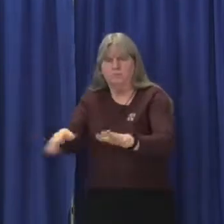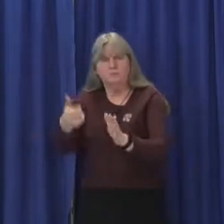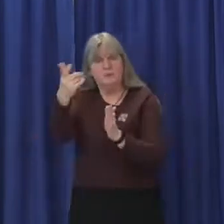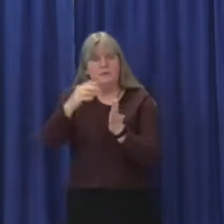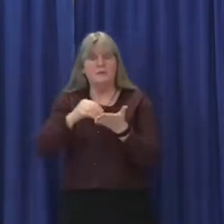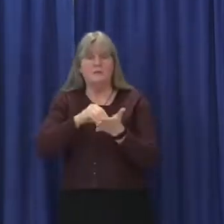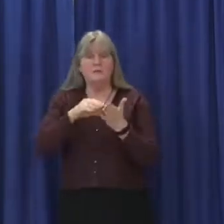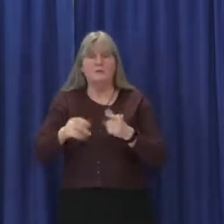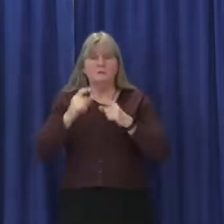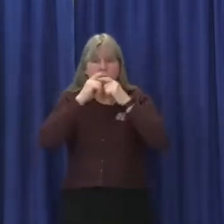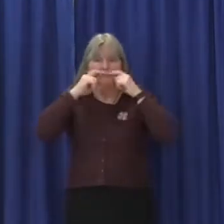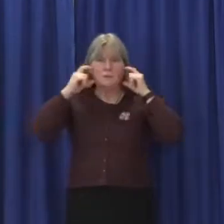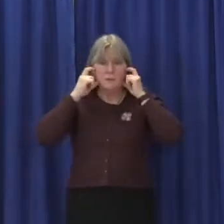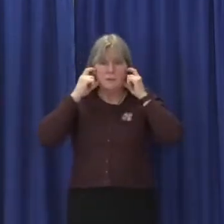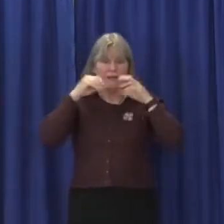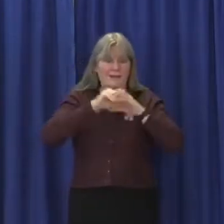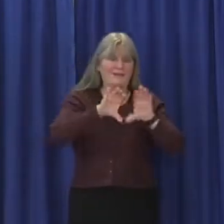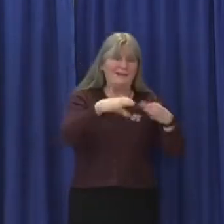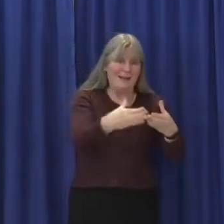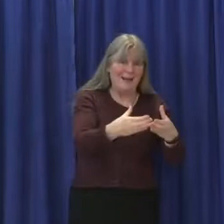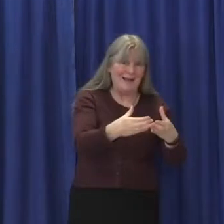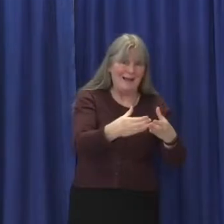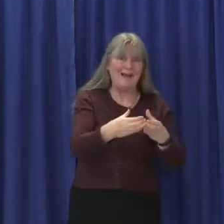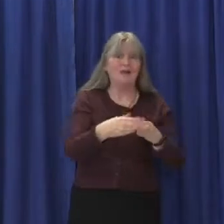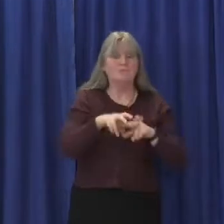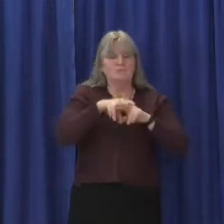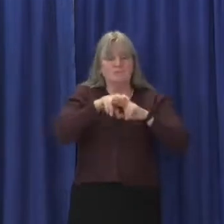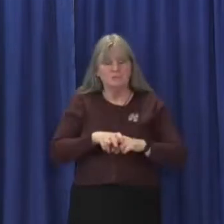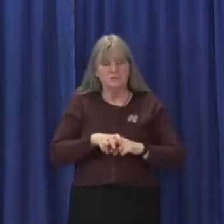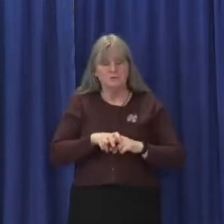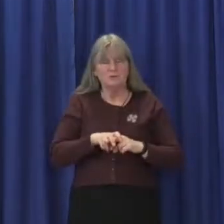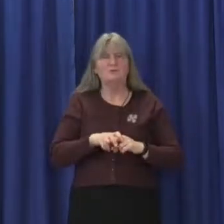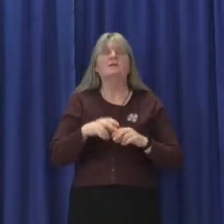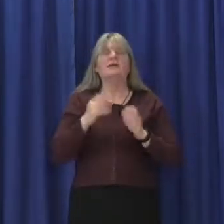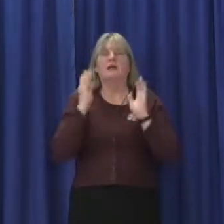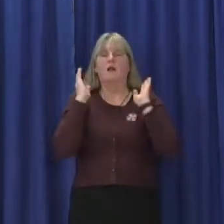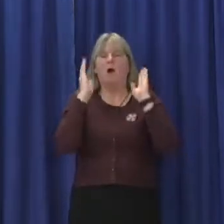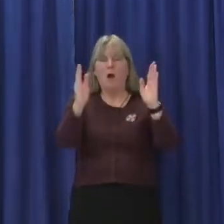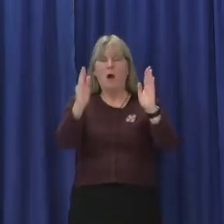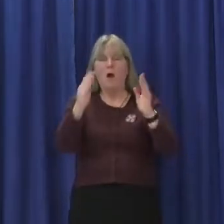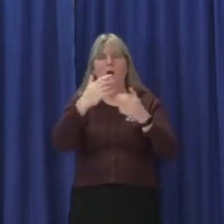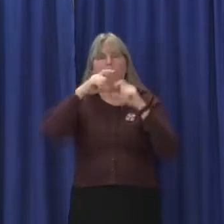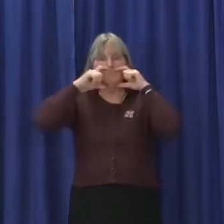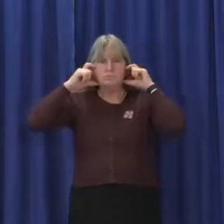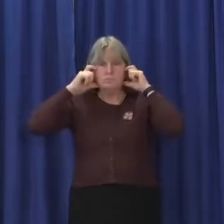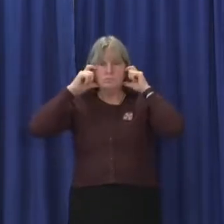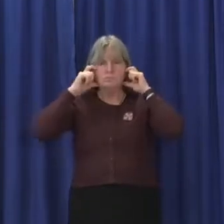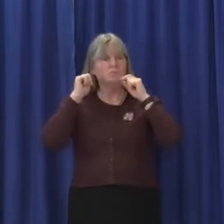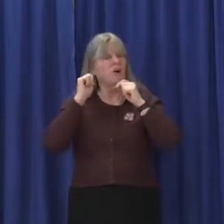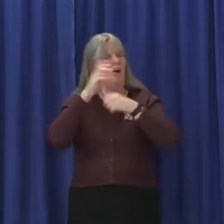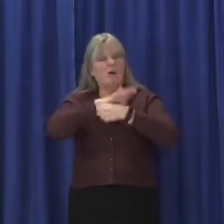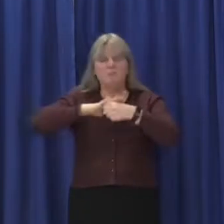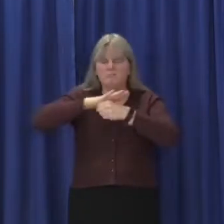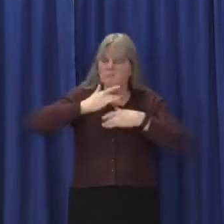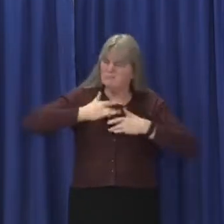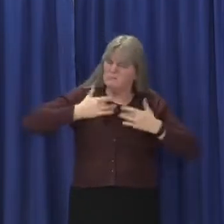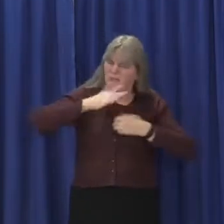a mask when in classrooms, when seated at their desks, in hallways, and in common areas. Activities between schools are